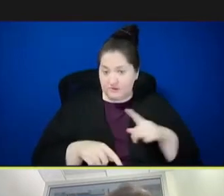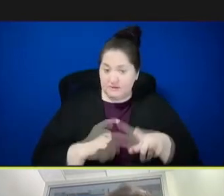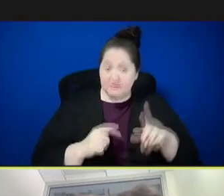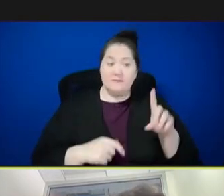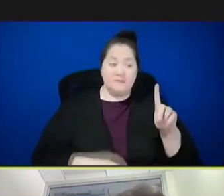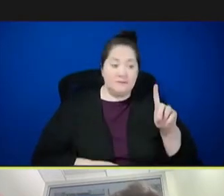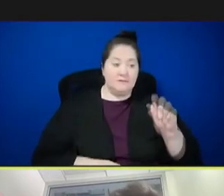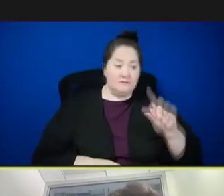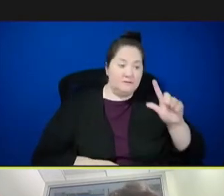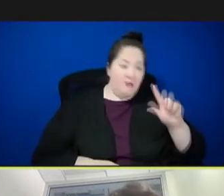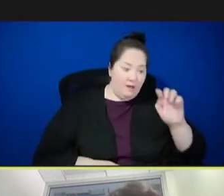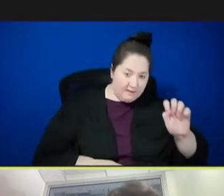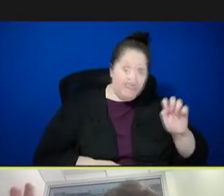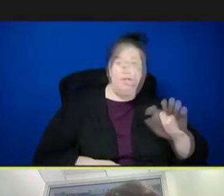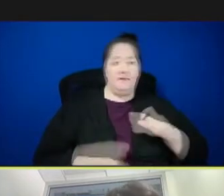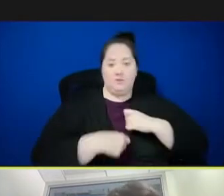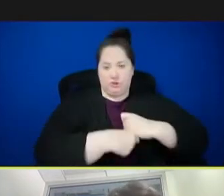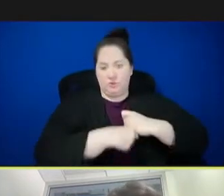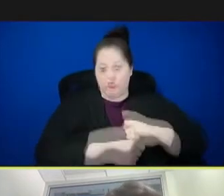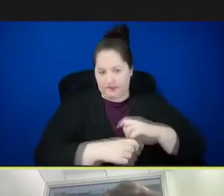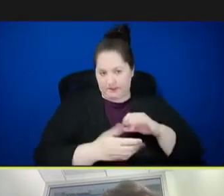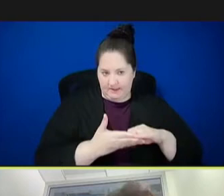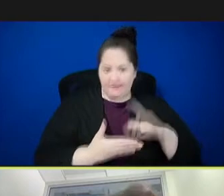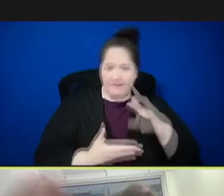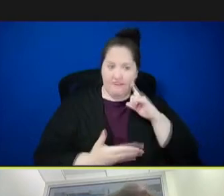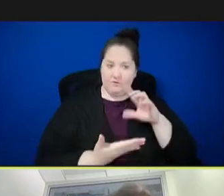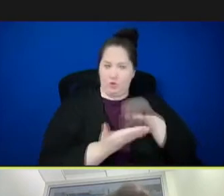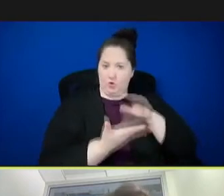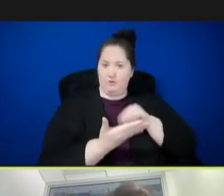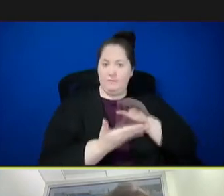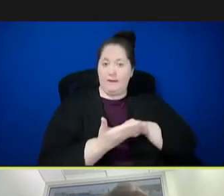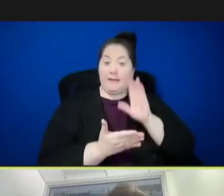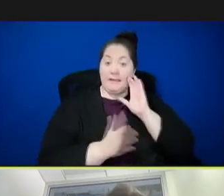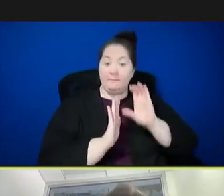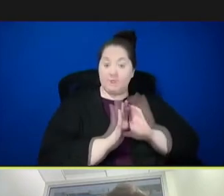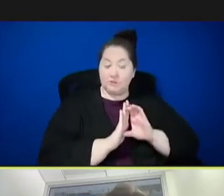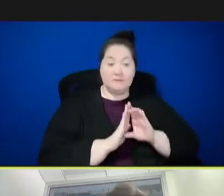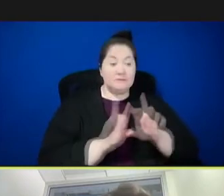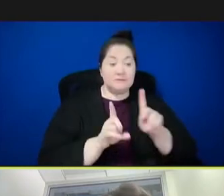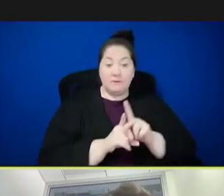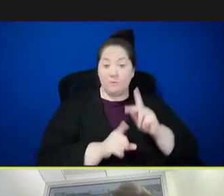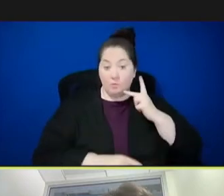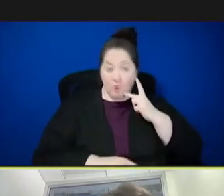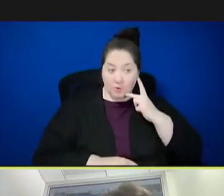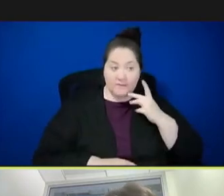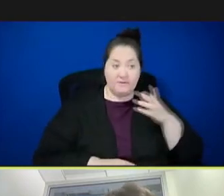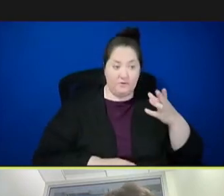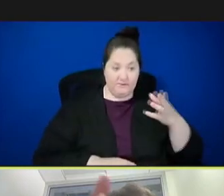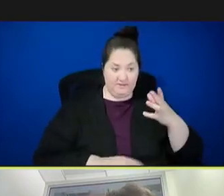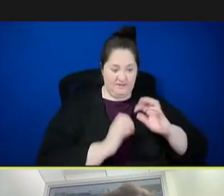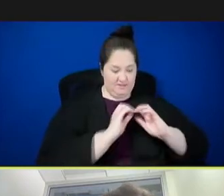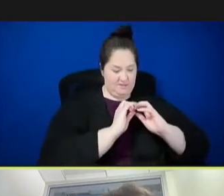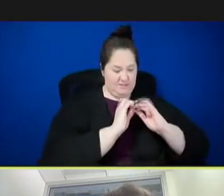this is just from what it's learned about images. And we can do the same thing for proteins. So at the top here in the upper left, you can see that you have this like noisy little